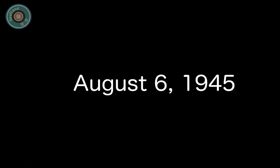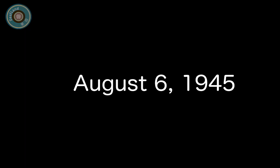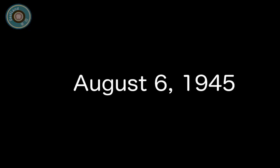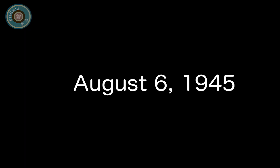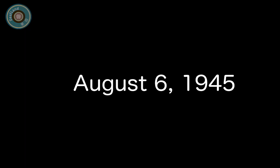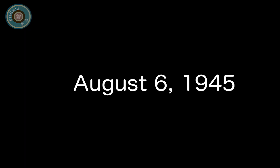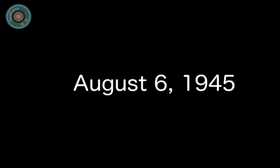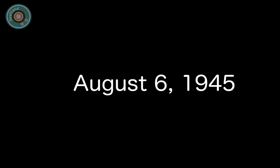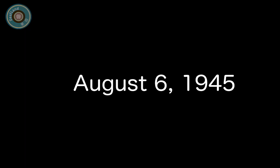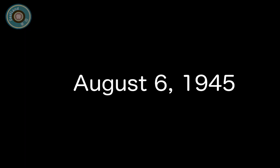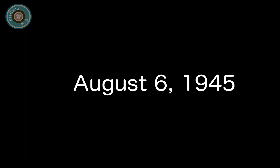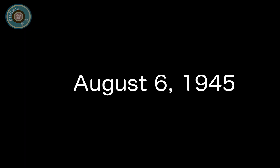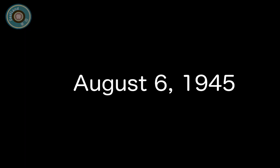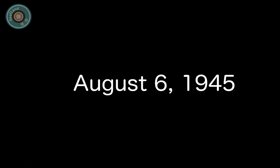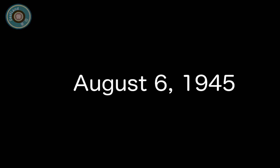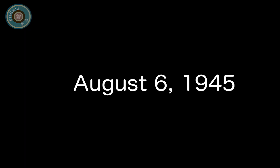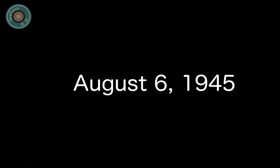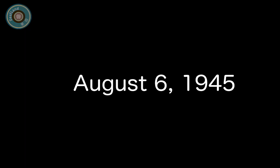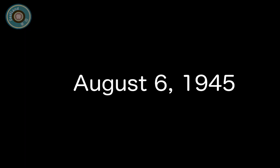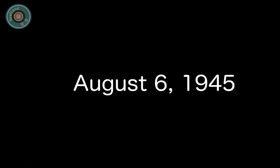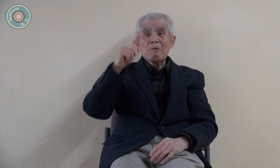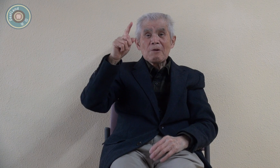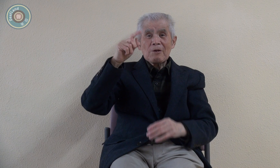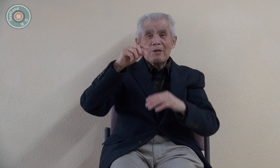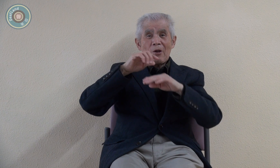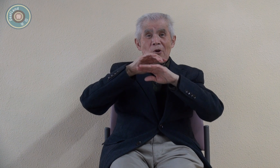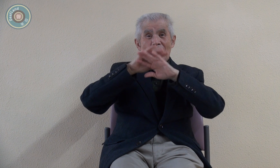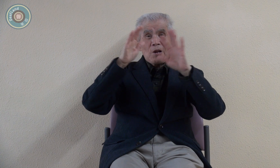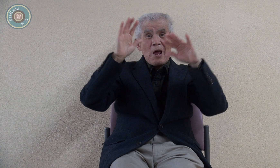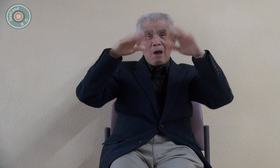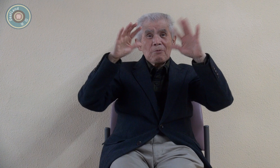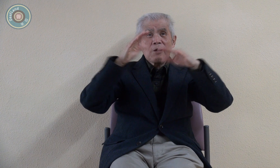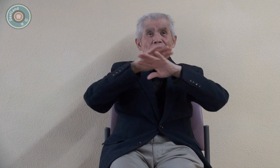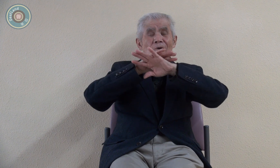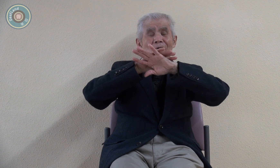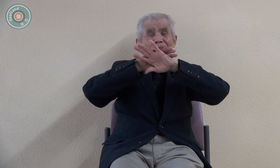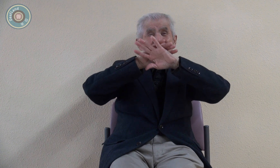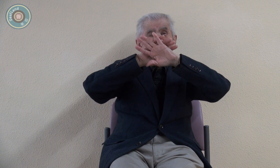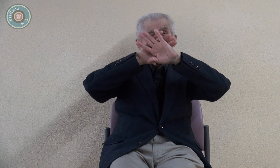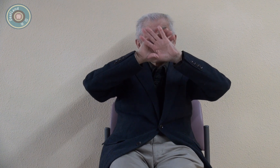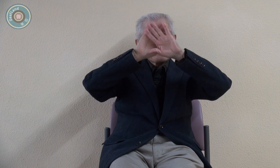August 6, 1945 It was clear that day